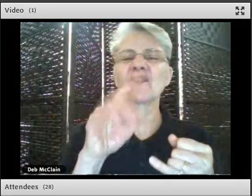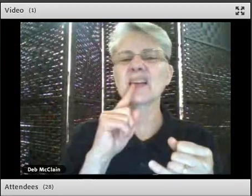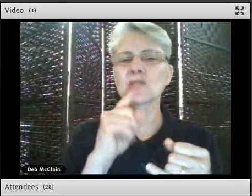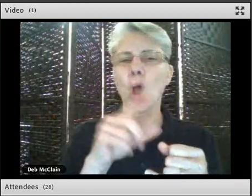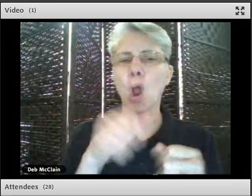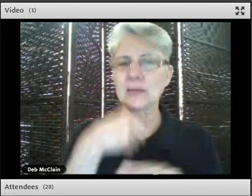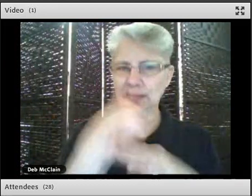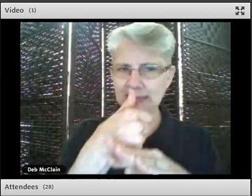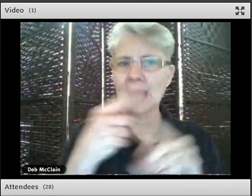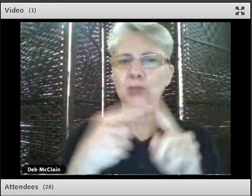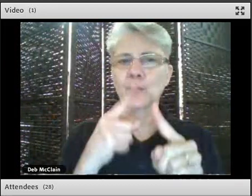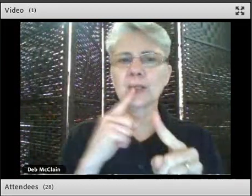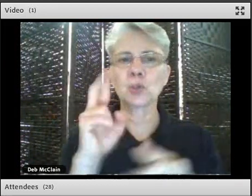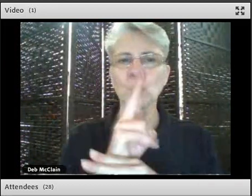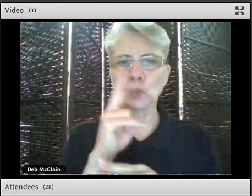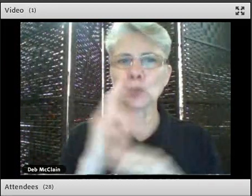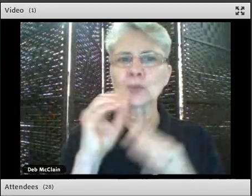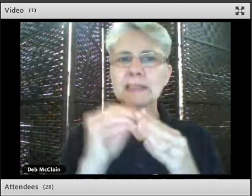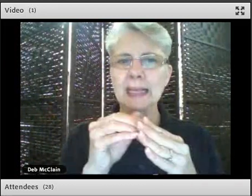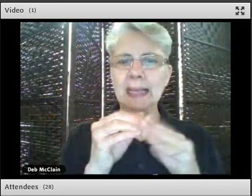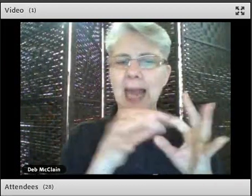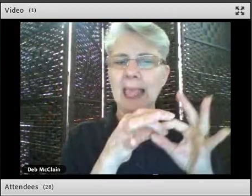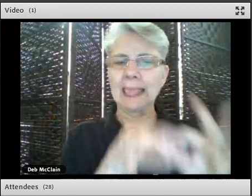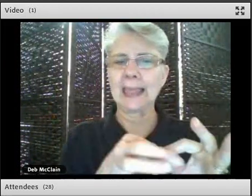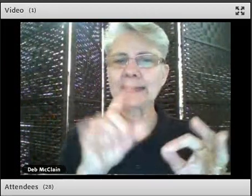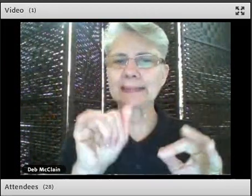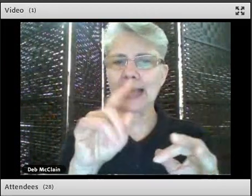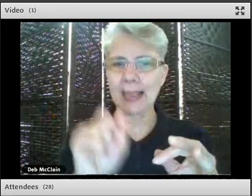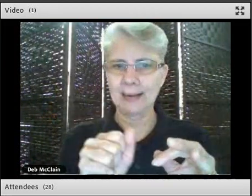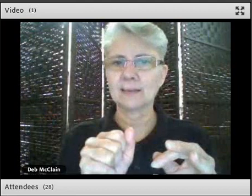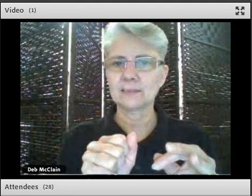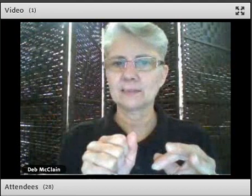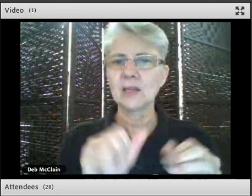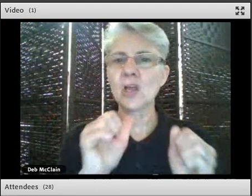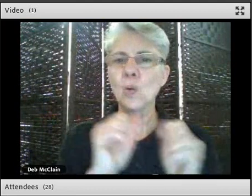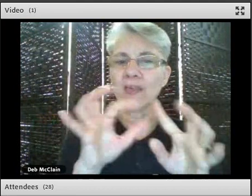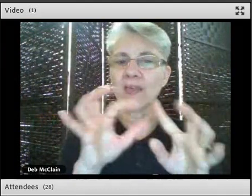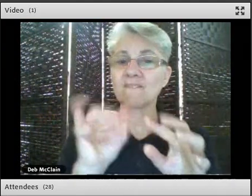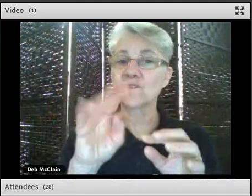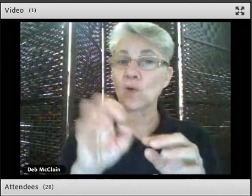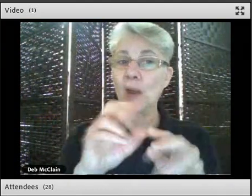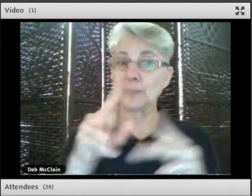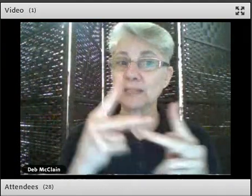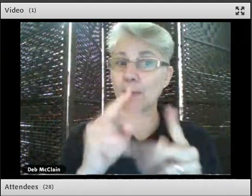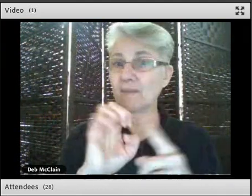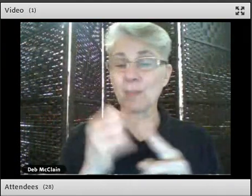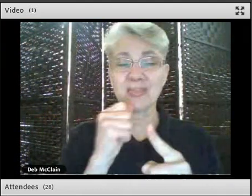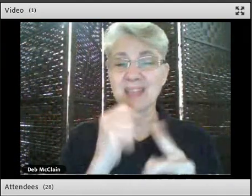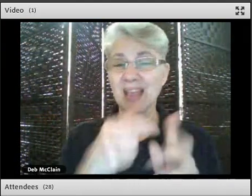They don't show to the public. So you may want to put some of that information